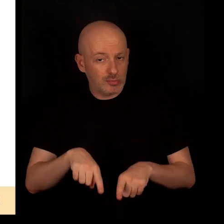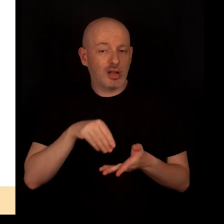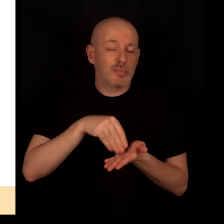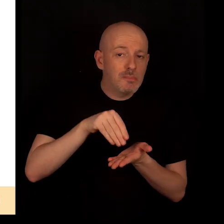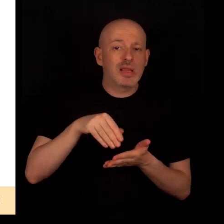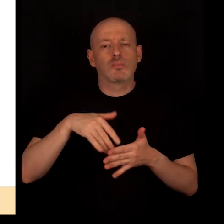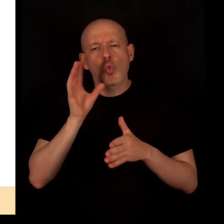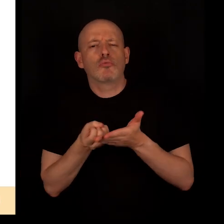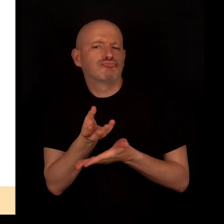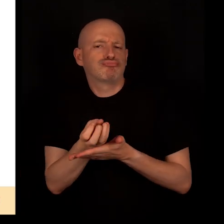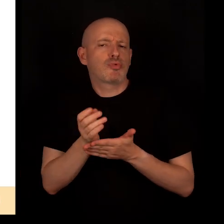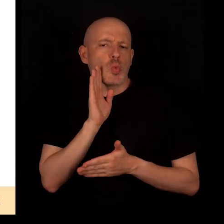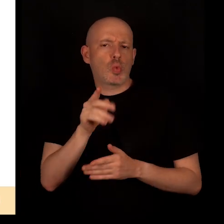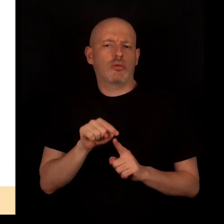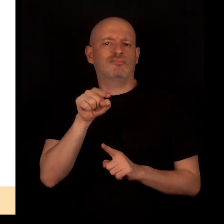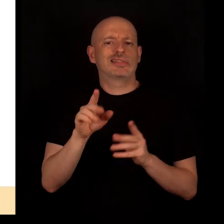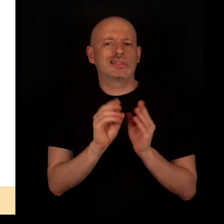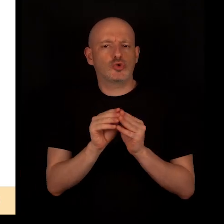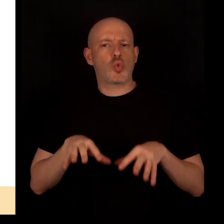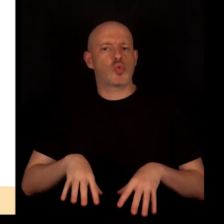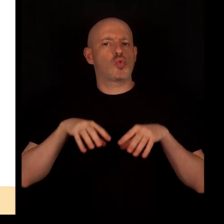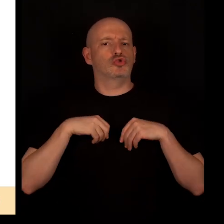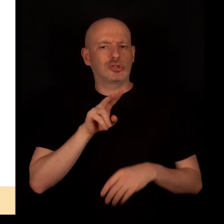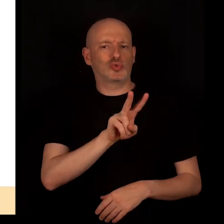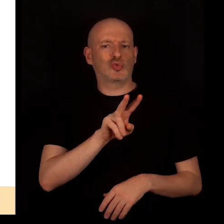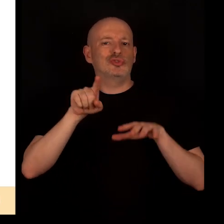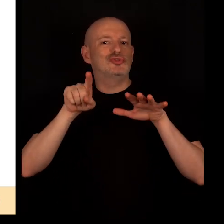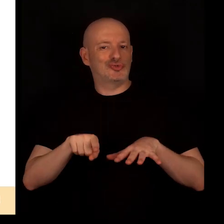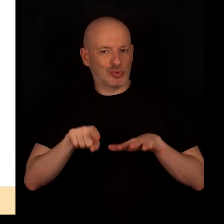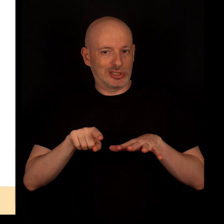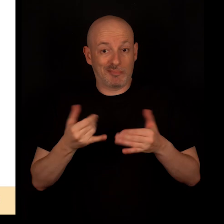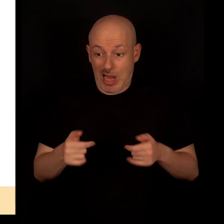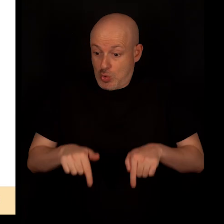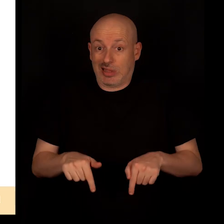the payments, etc. more information will be given in the Hosts Info Session of the 2nd of June.